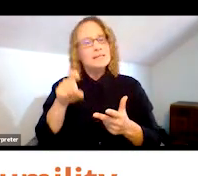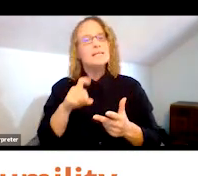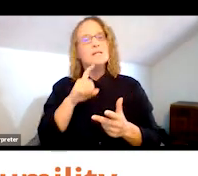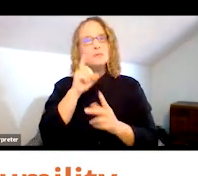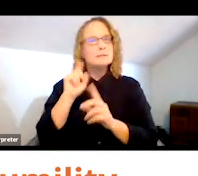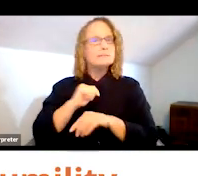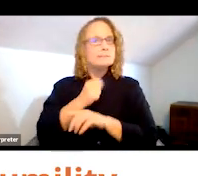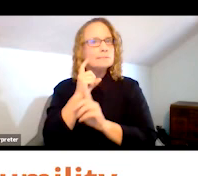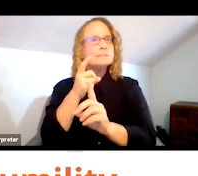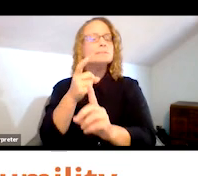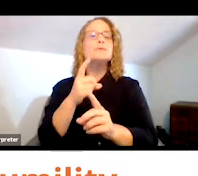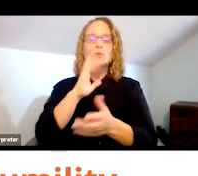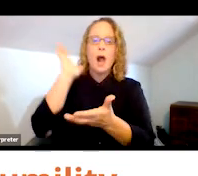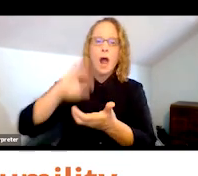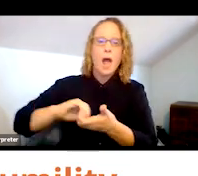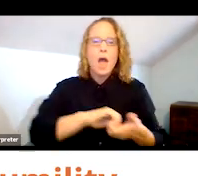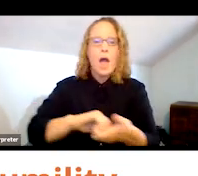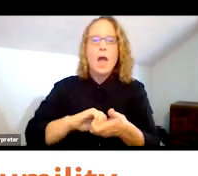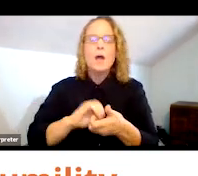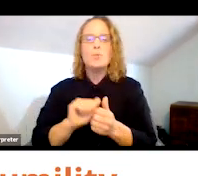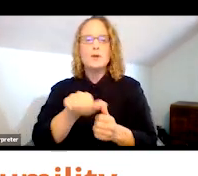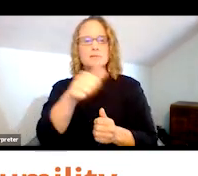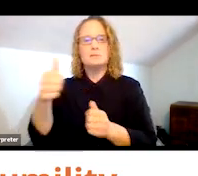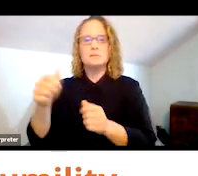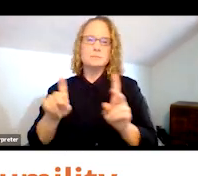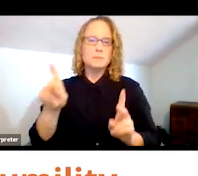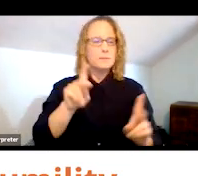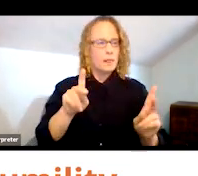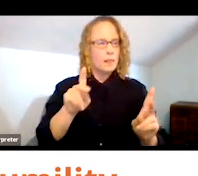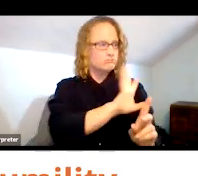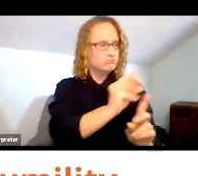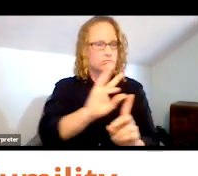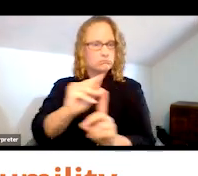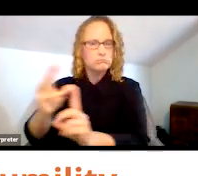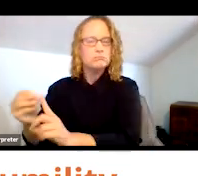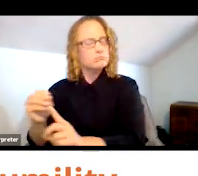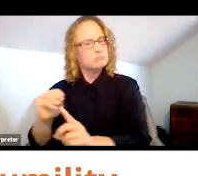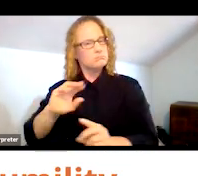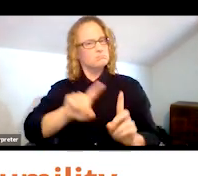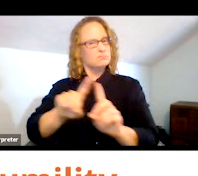so that we can provide individuals with resources to help that imbalance.